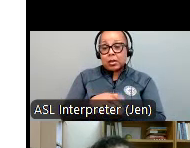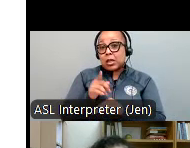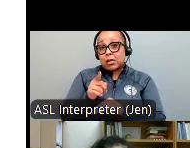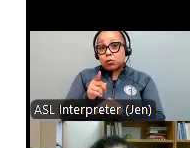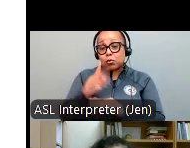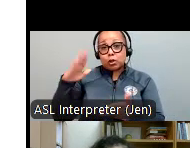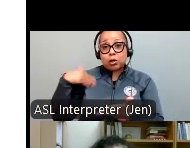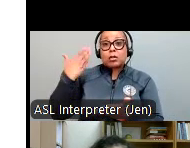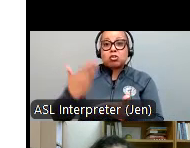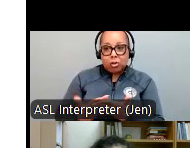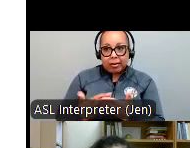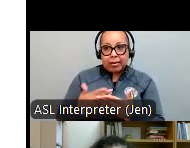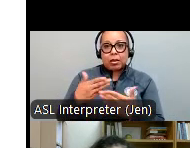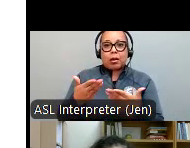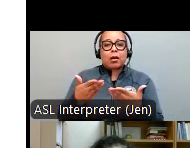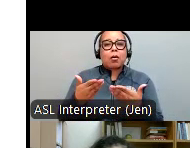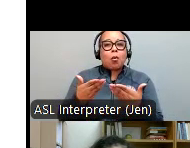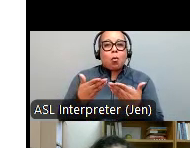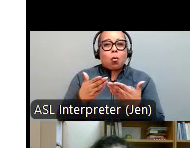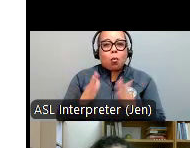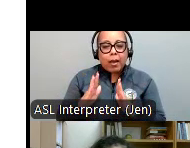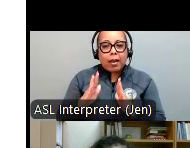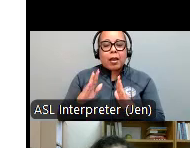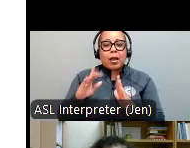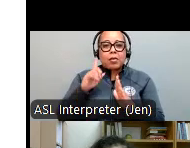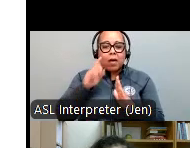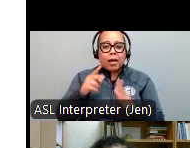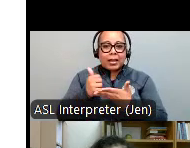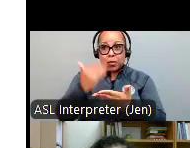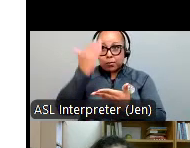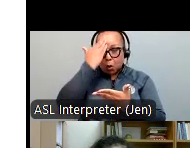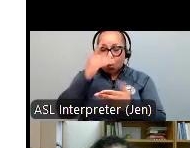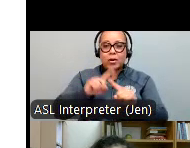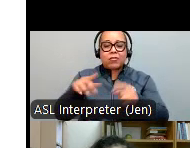in--things like wayfinding, helping someone to know where different areas of the hotel